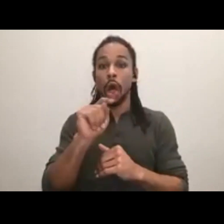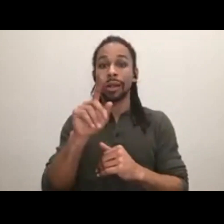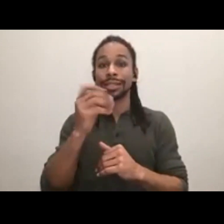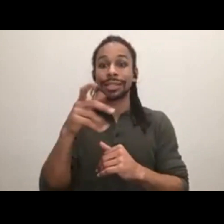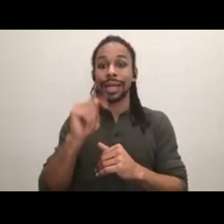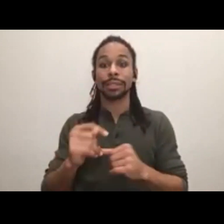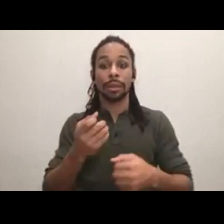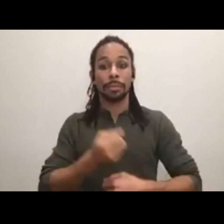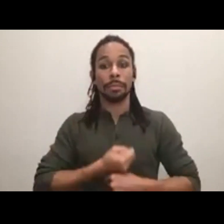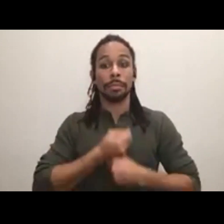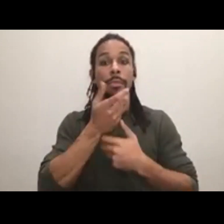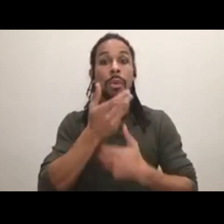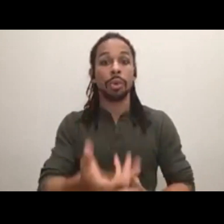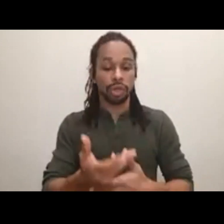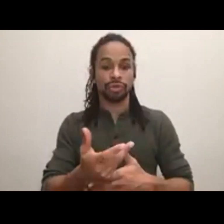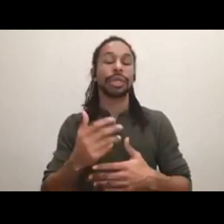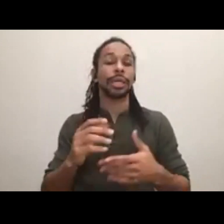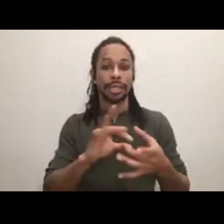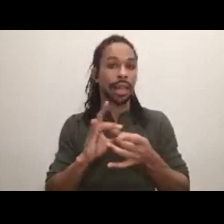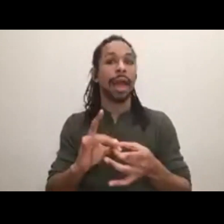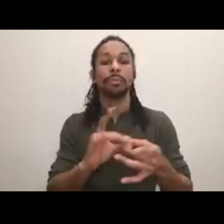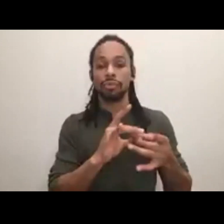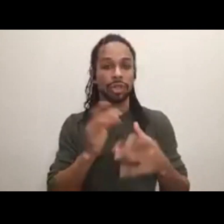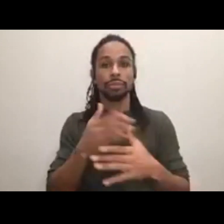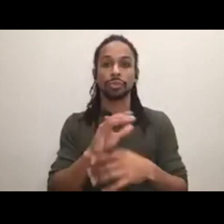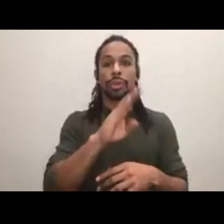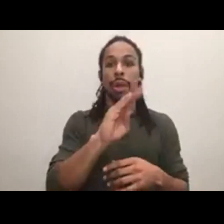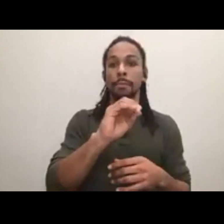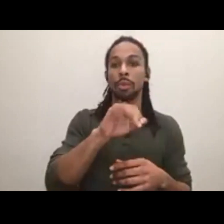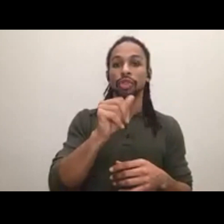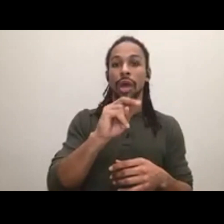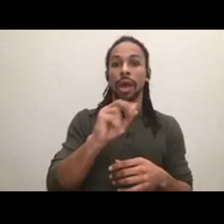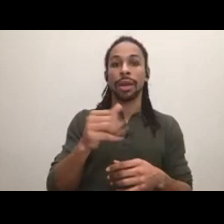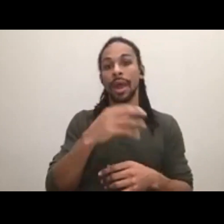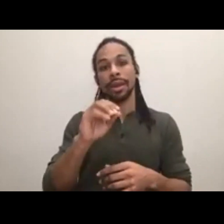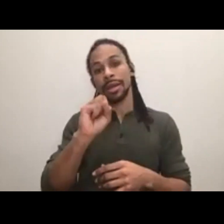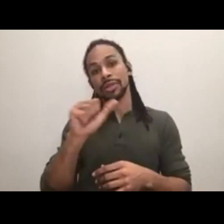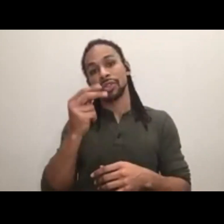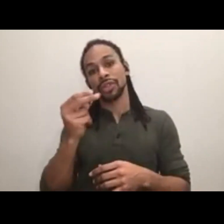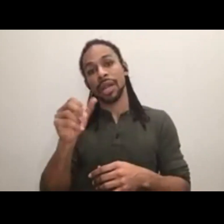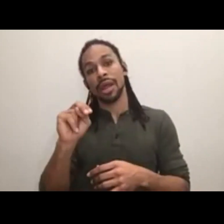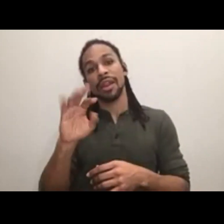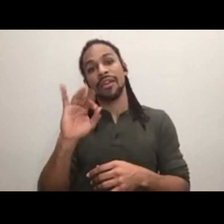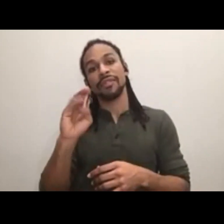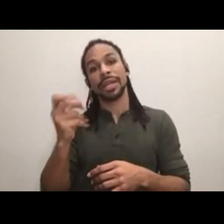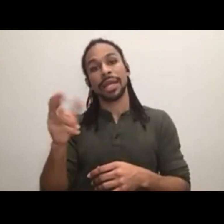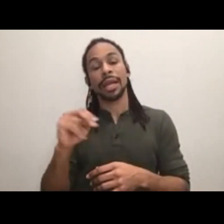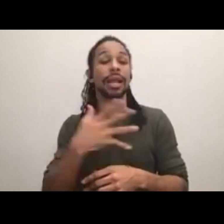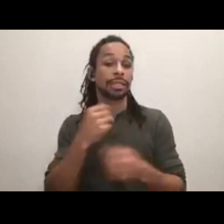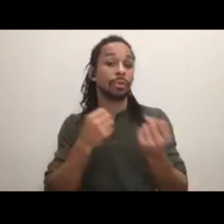Bojana and Shannon Finnegan and supported by the Disability Visibility Project and Eyebeam